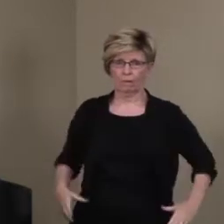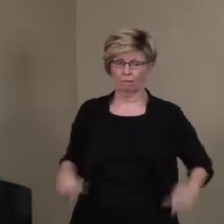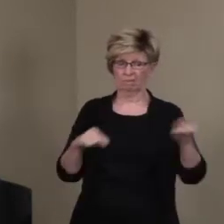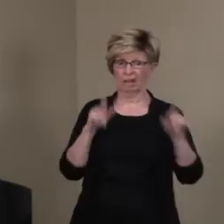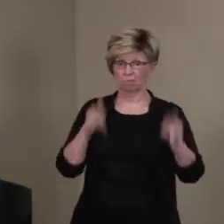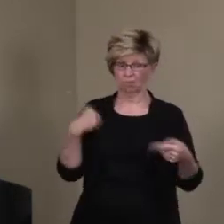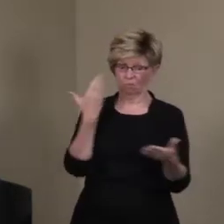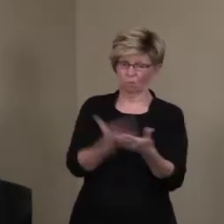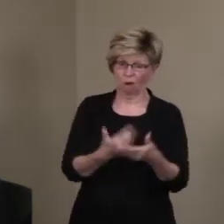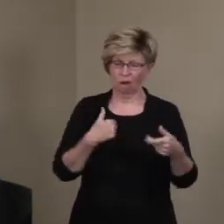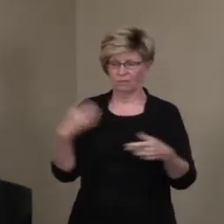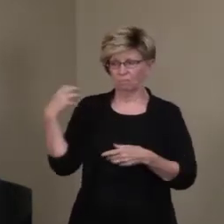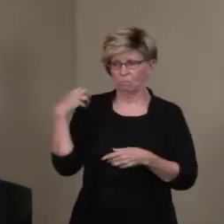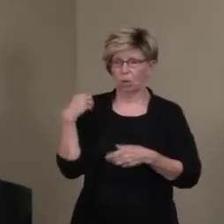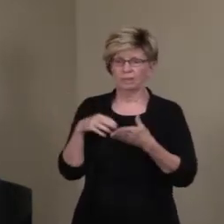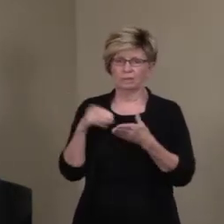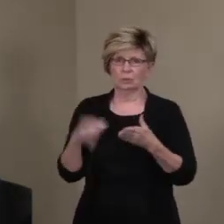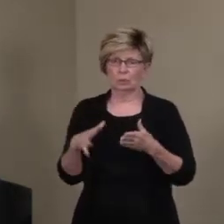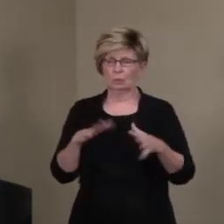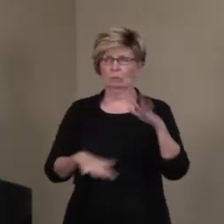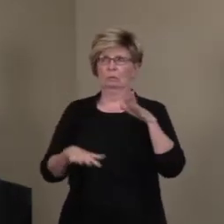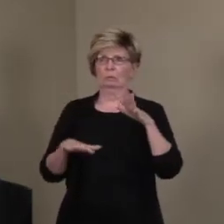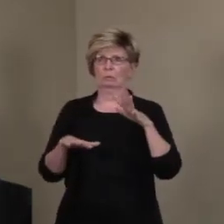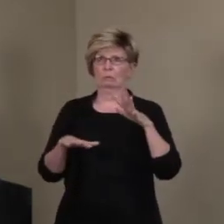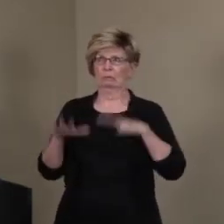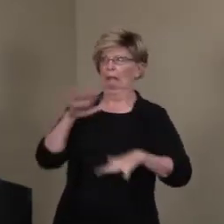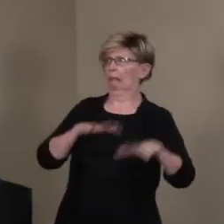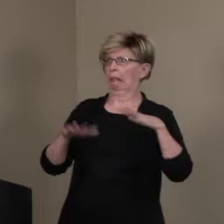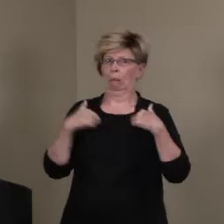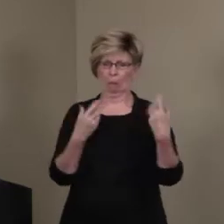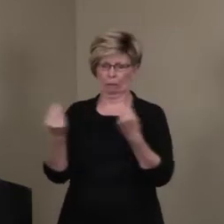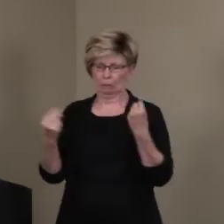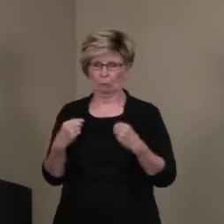and how to approach this particular client or student you know oftentimes